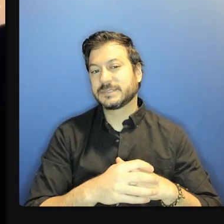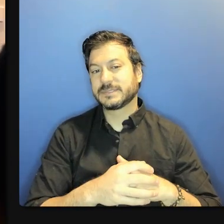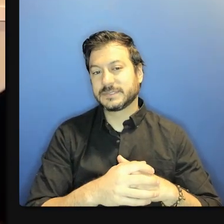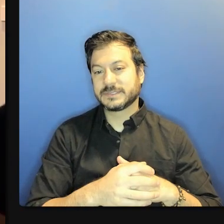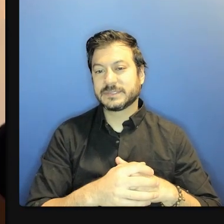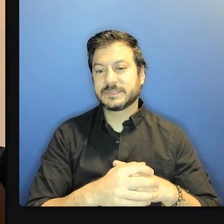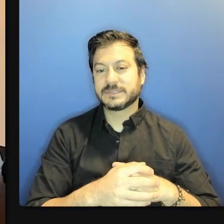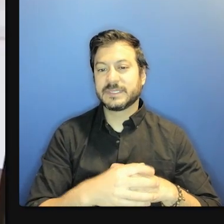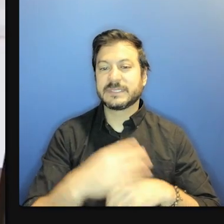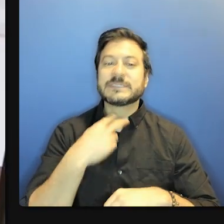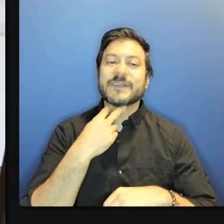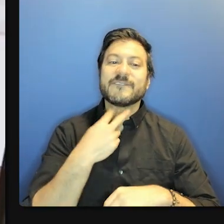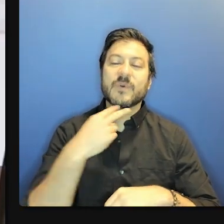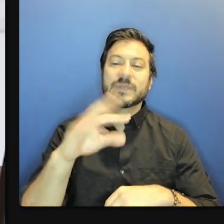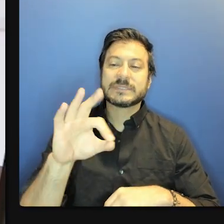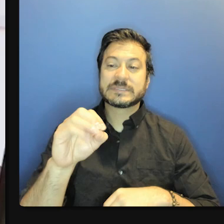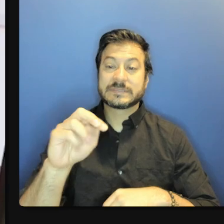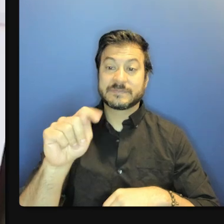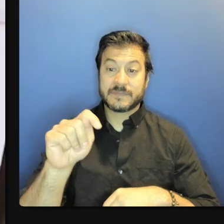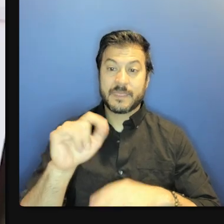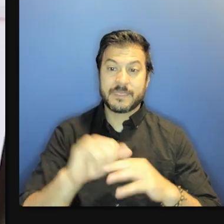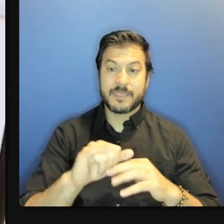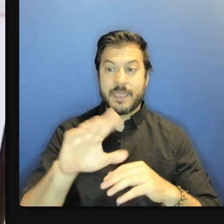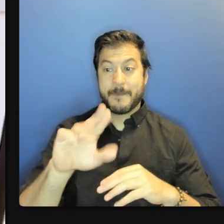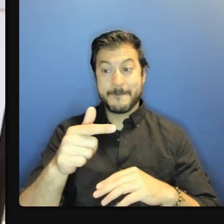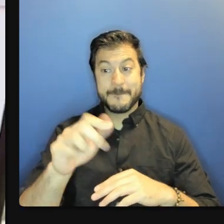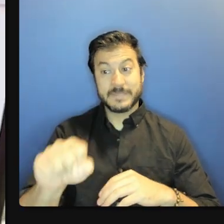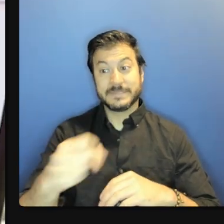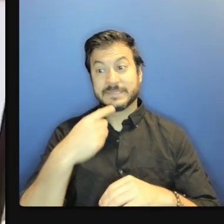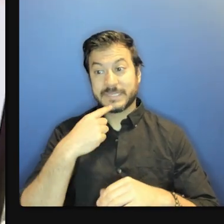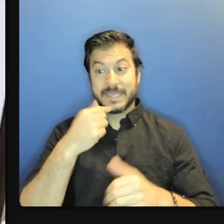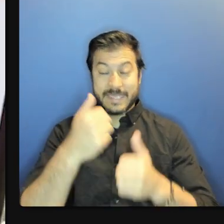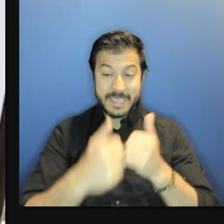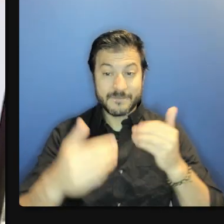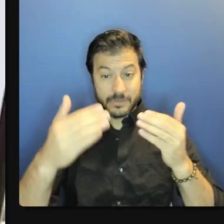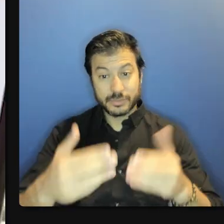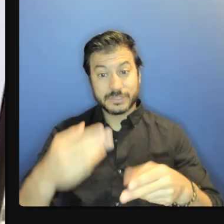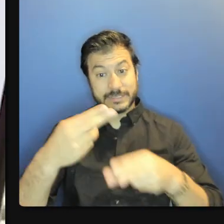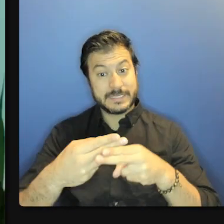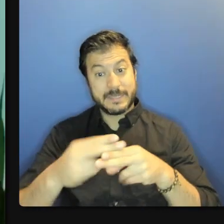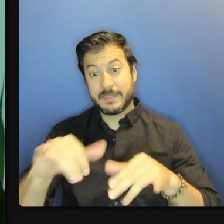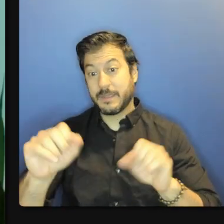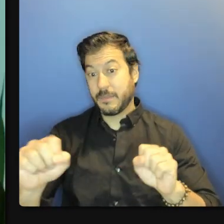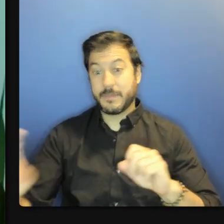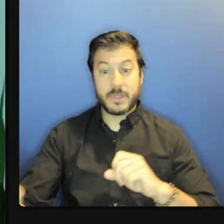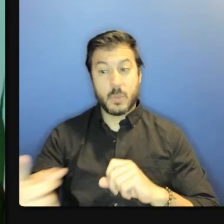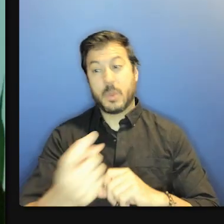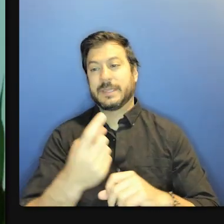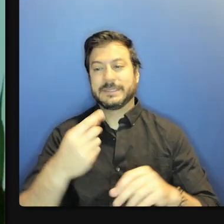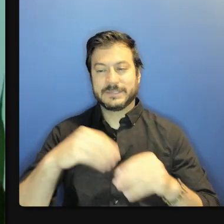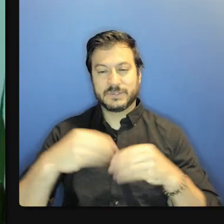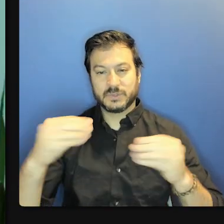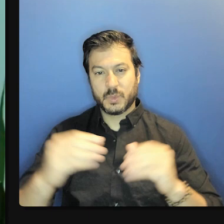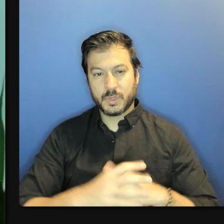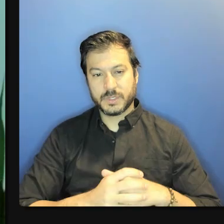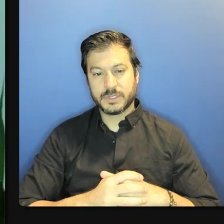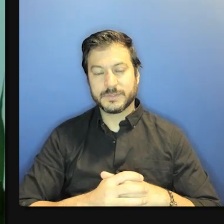There's a voice font so that Bugs Bunny could say every person's name that could possibly walk into the store.